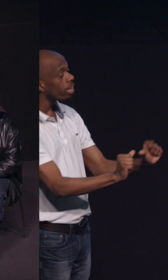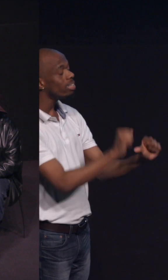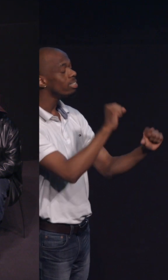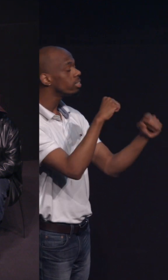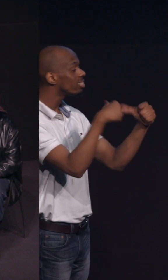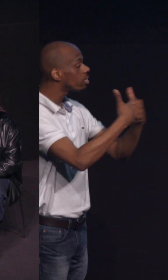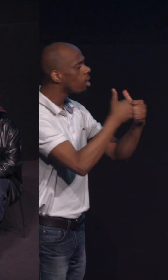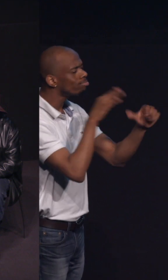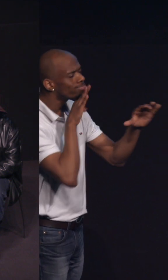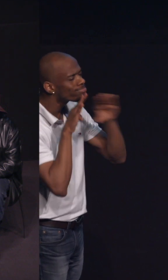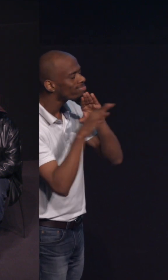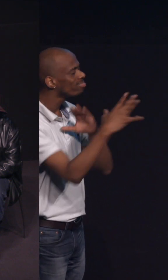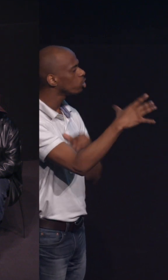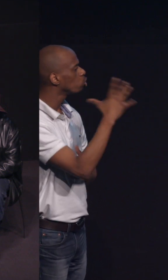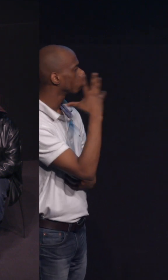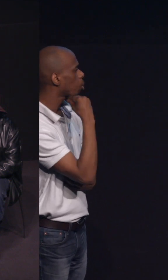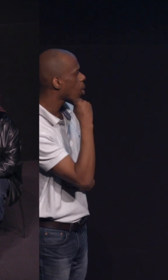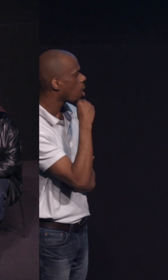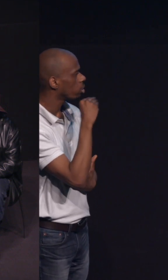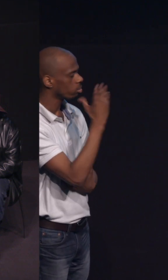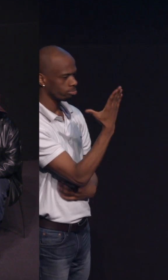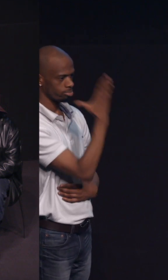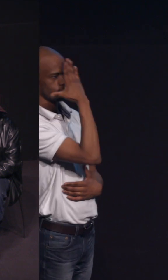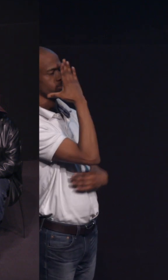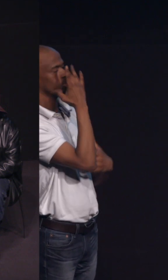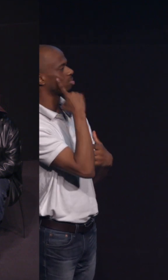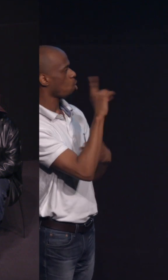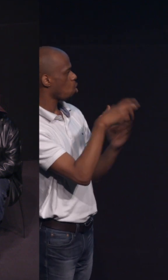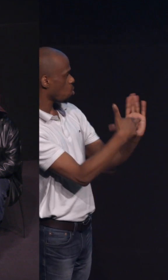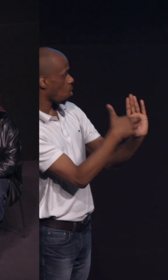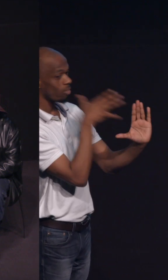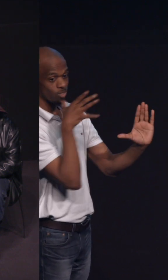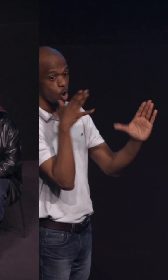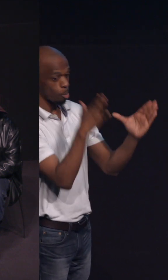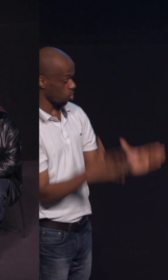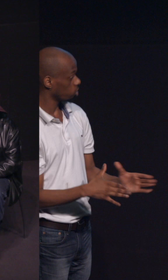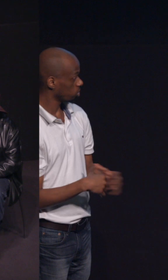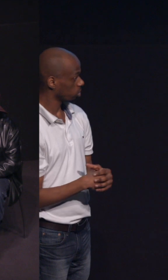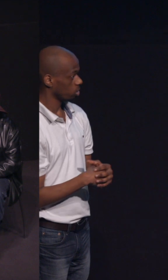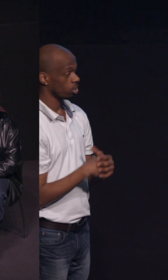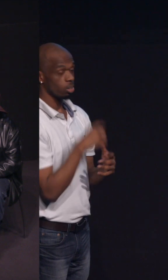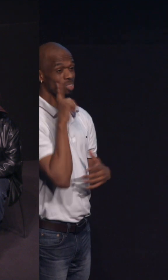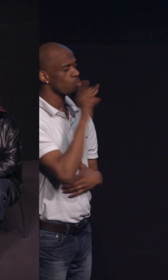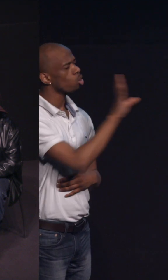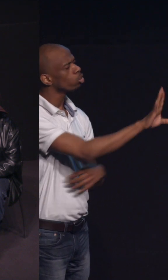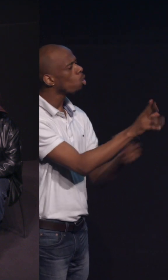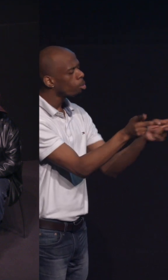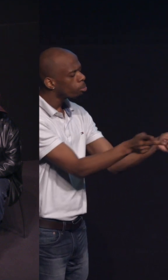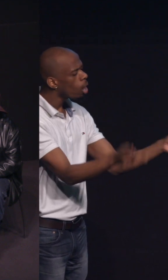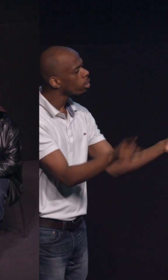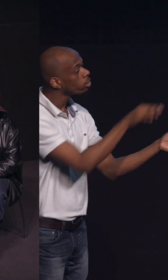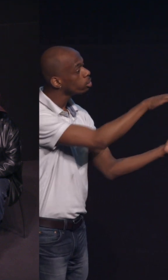but I think specifically I'd love to hear more about just what it looks like bringing your products to market and,